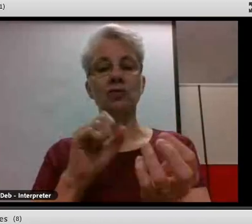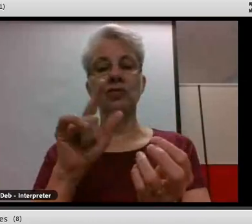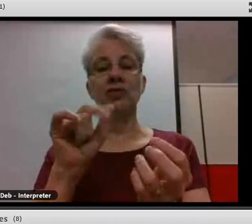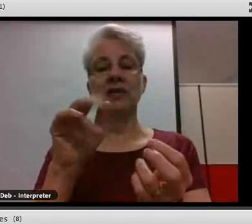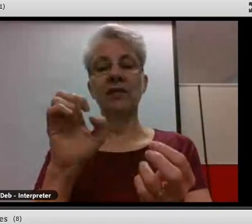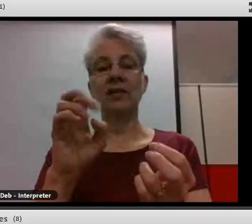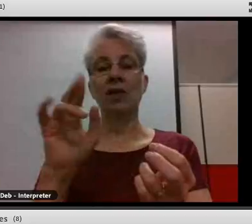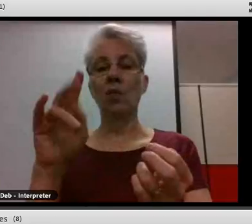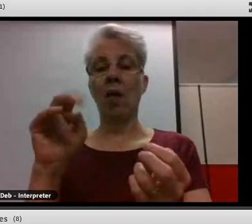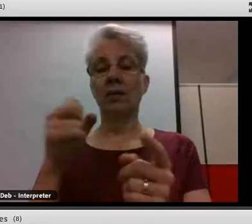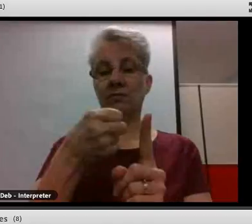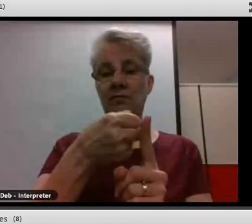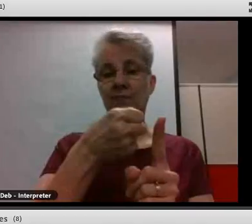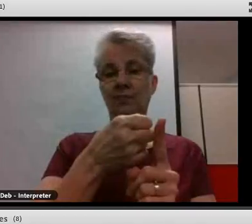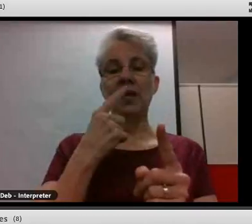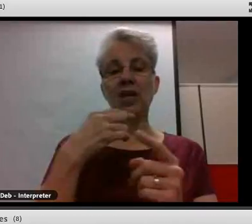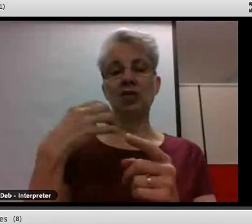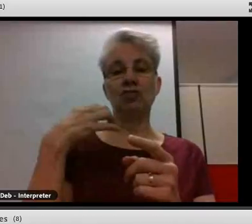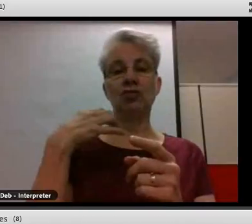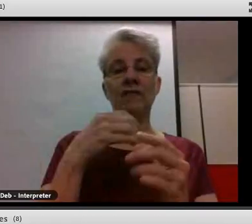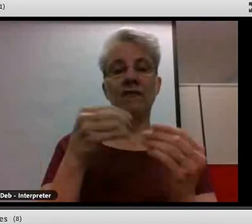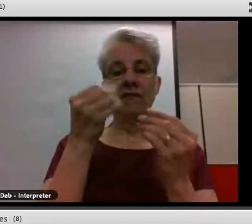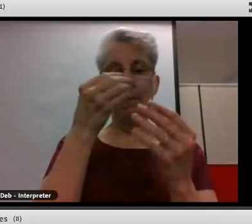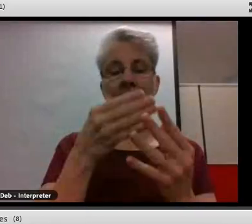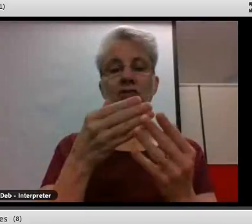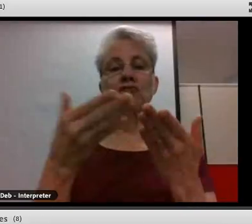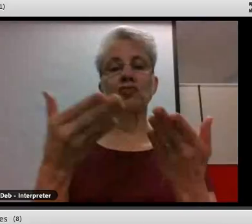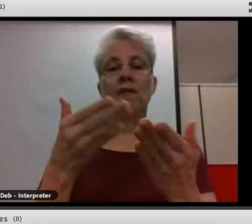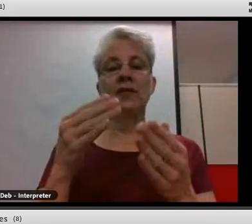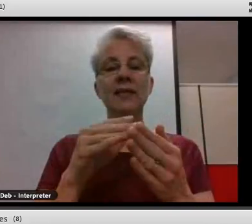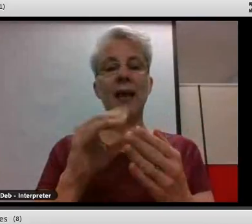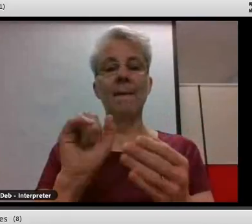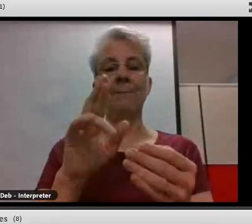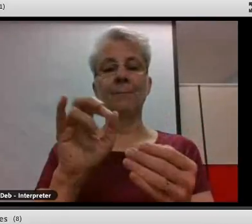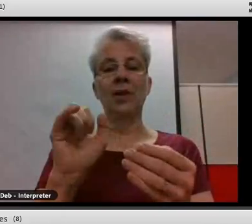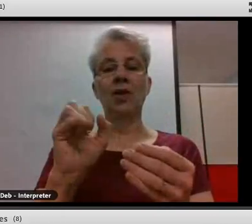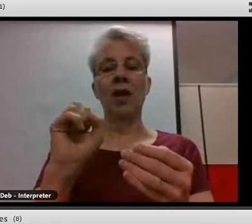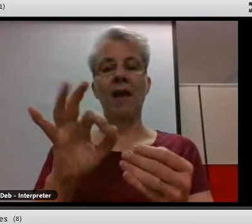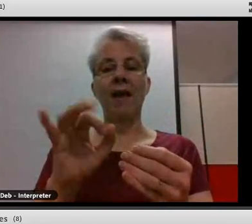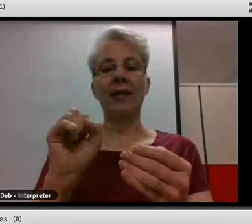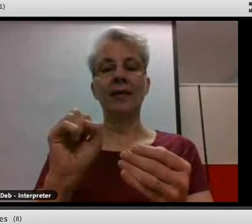We have a wonderful learning opportunity ready for you this morning with Dr. Stephanie Rollins.